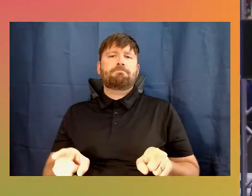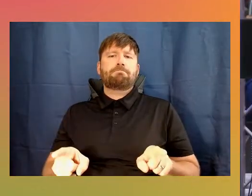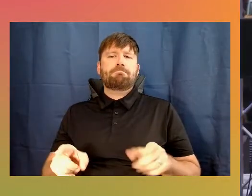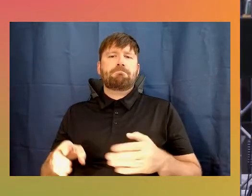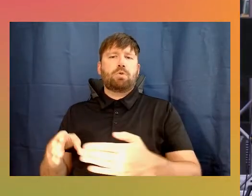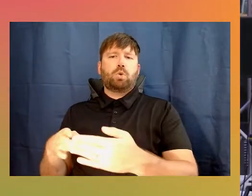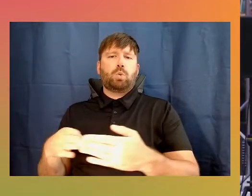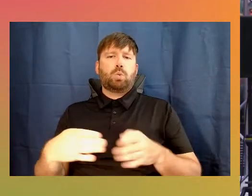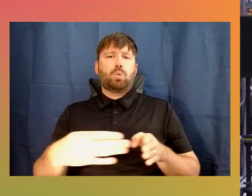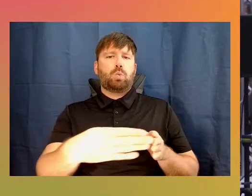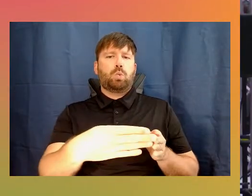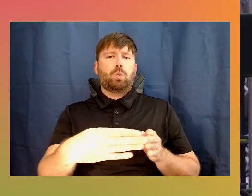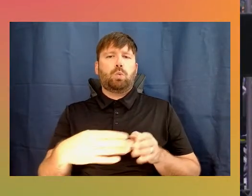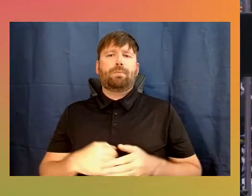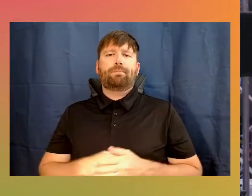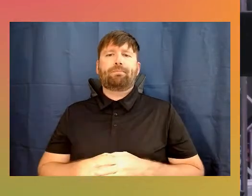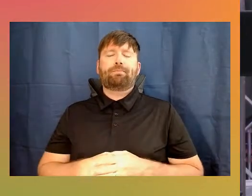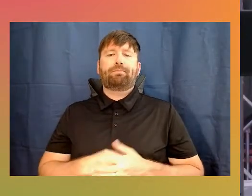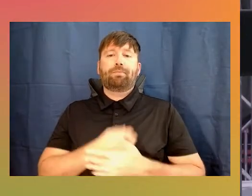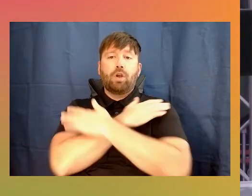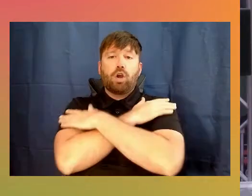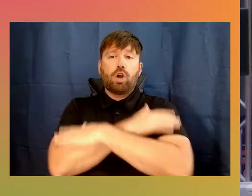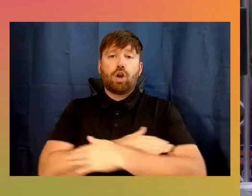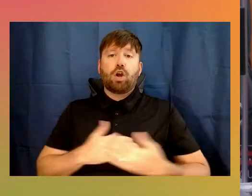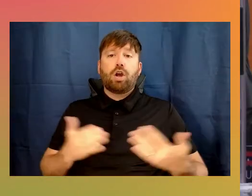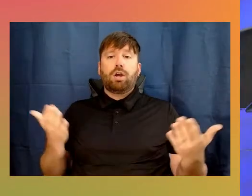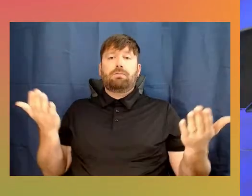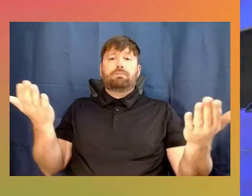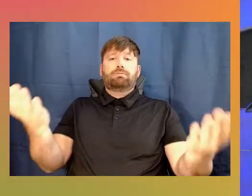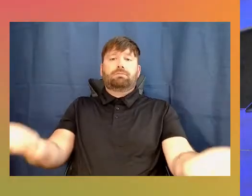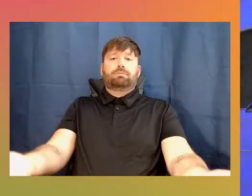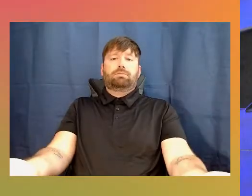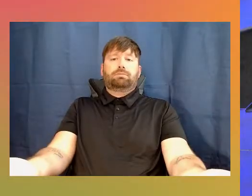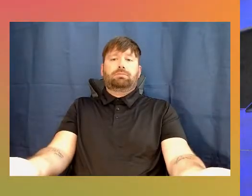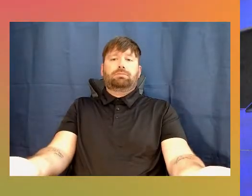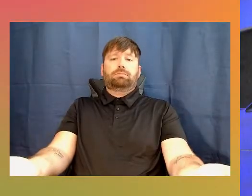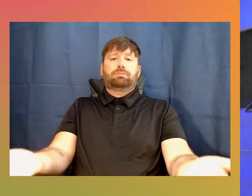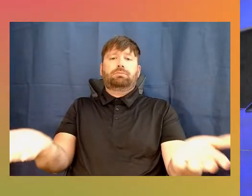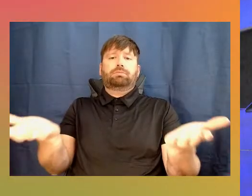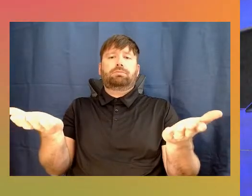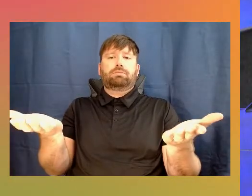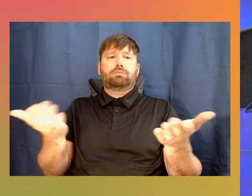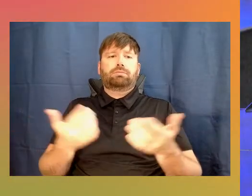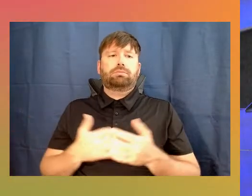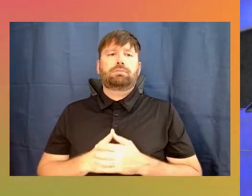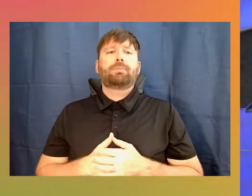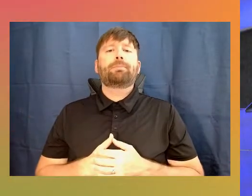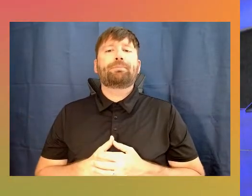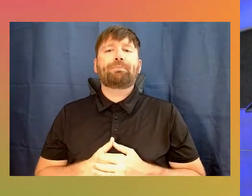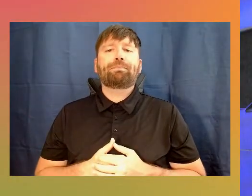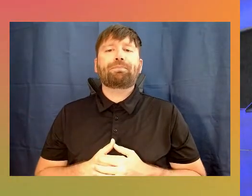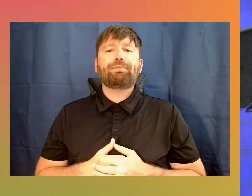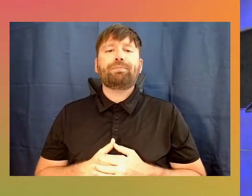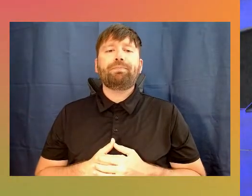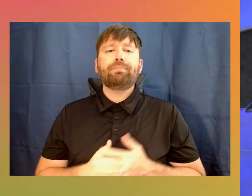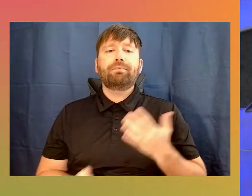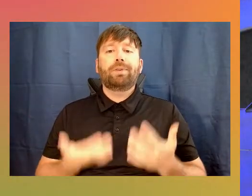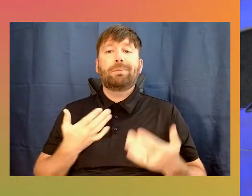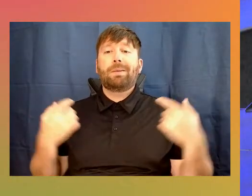RESPECTIVE CORNERS OF YOUR MAT. ARMS ALONGSIDE THE BODY.